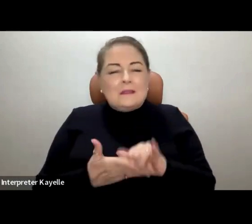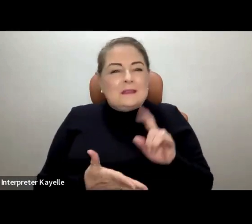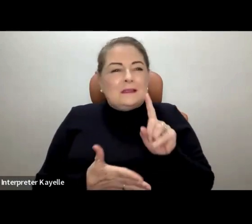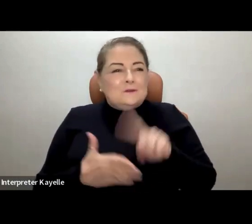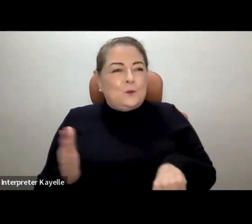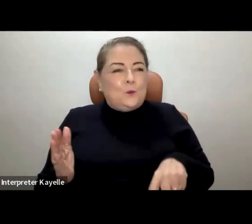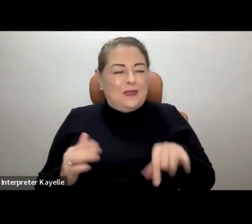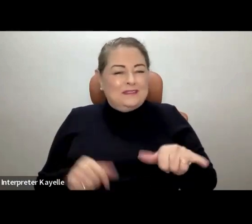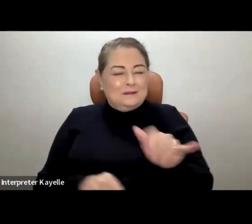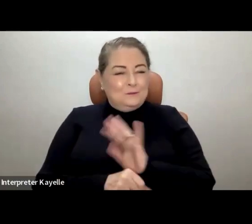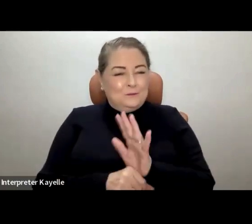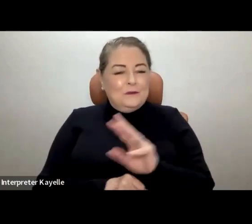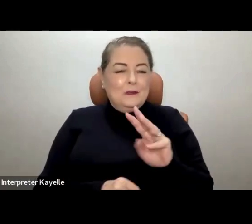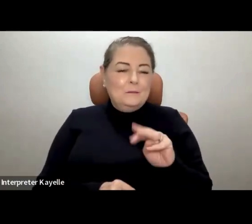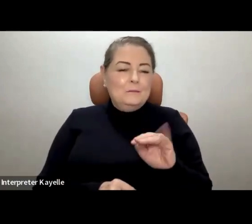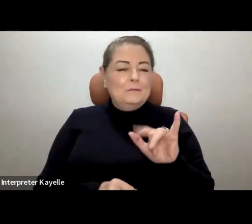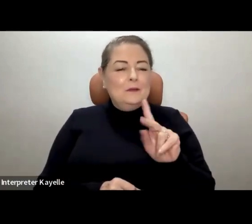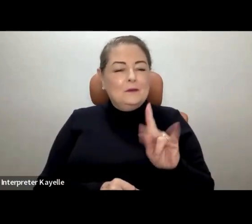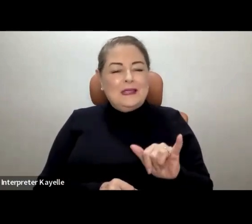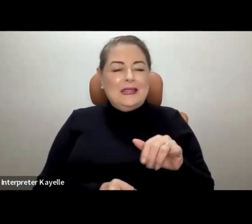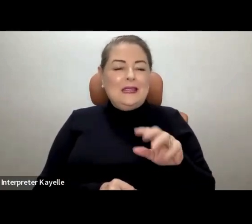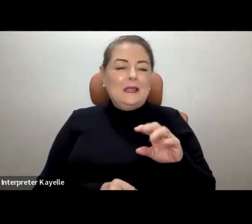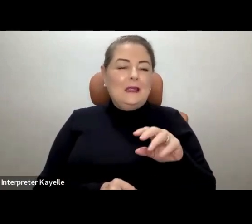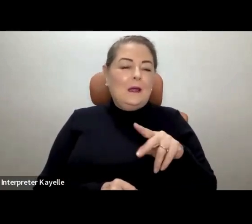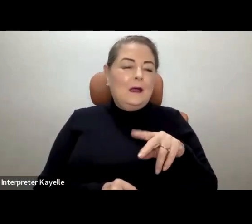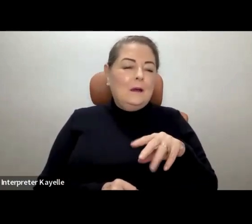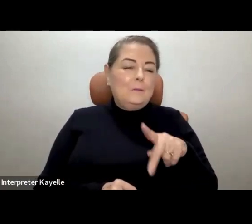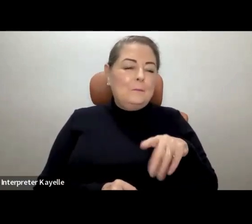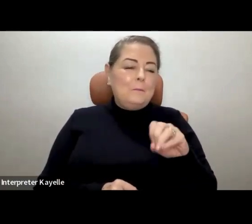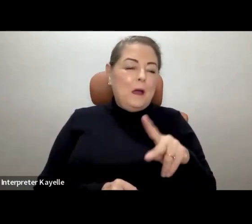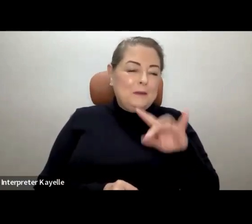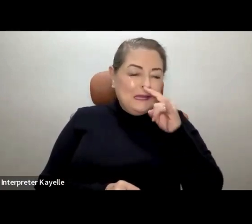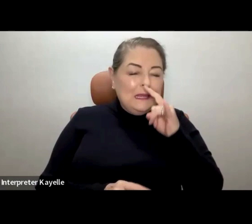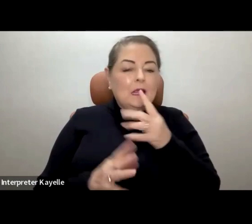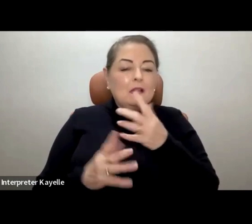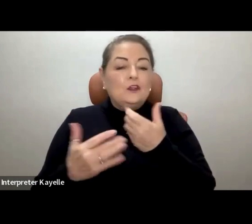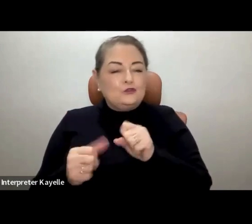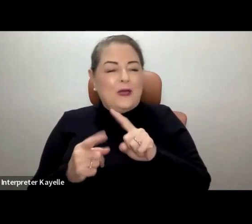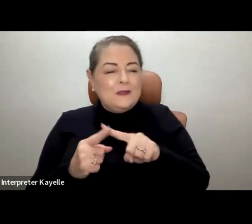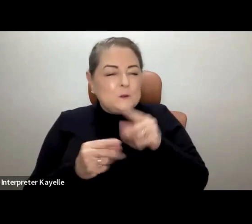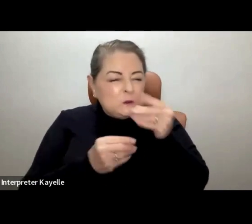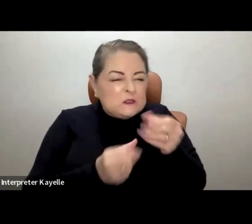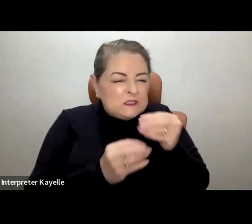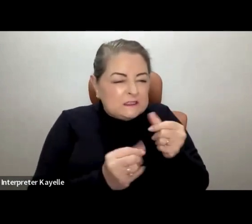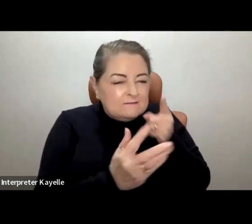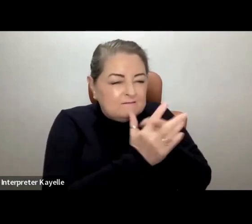movie, The Milky Pop Kid is trying to poke at these kinds of representations and misrepresentations. And